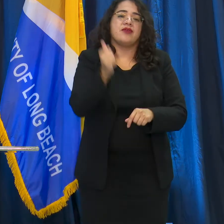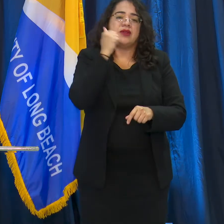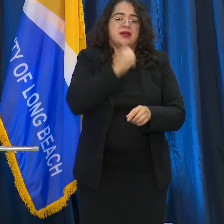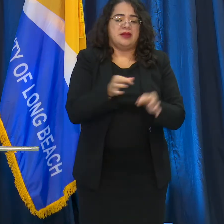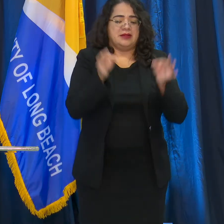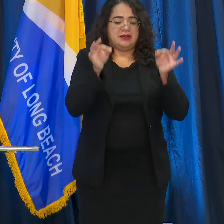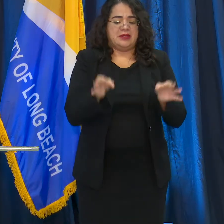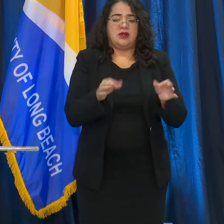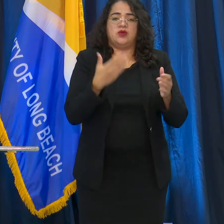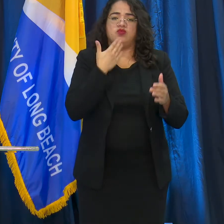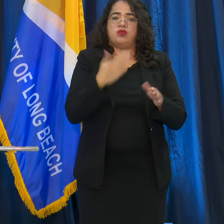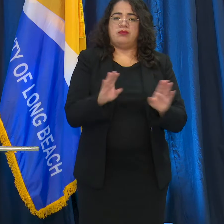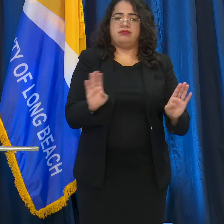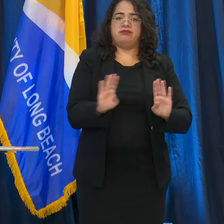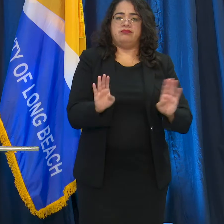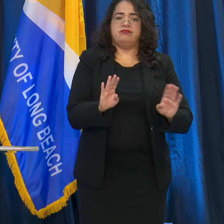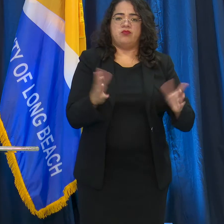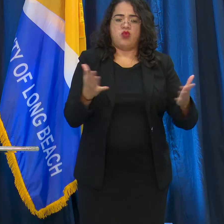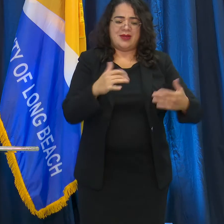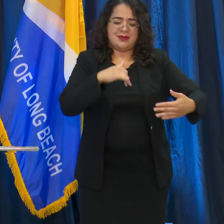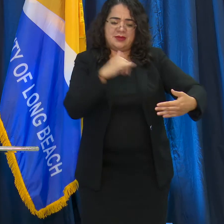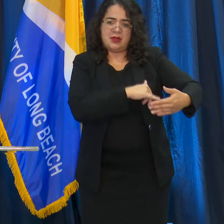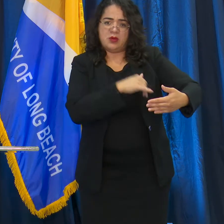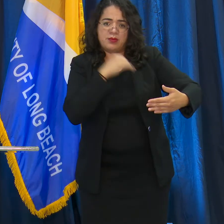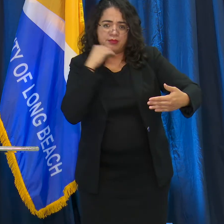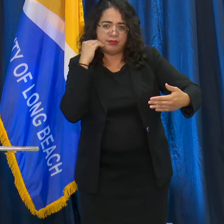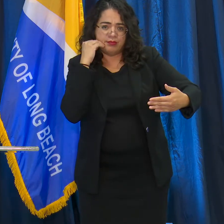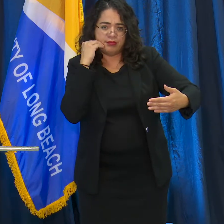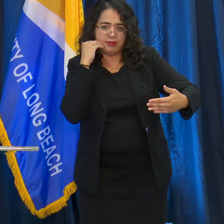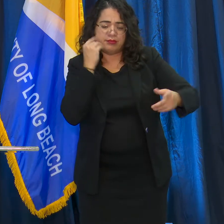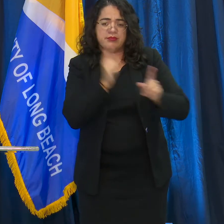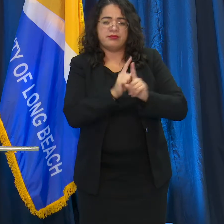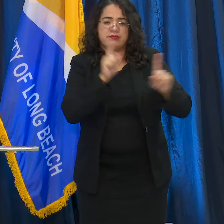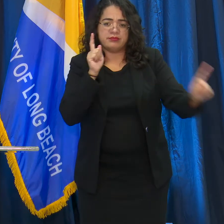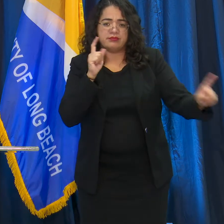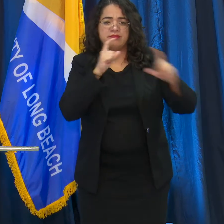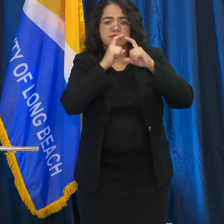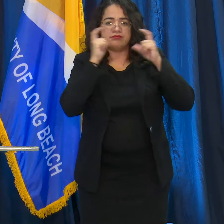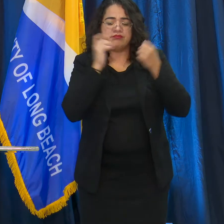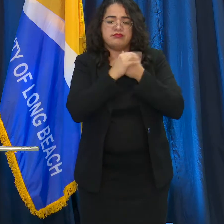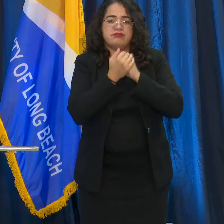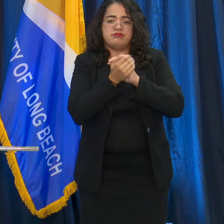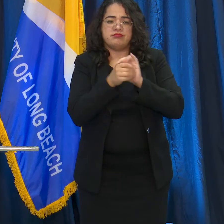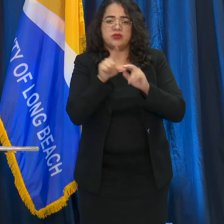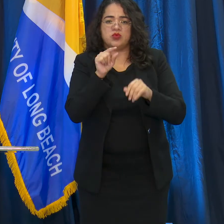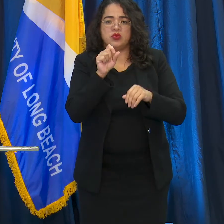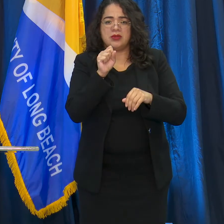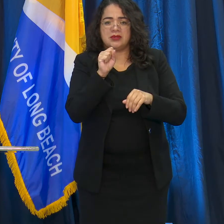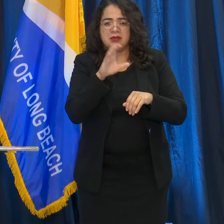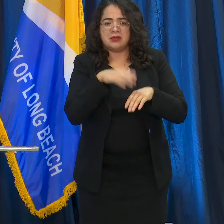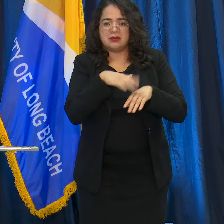for all of us, for everybody that you are around. We talk a lot about person-to-person spread, and it's important to understand